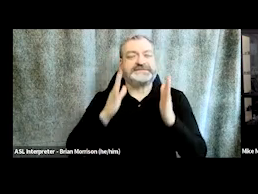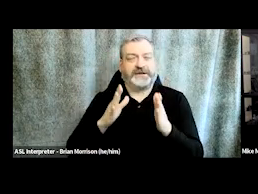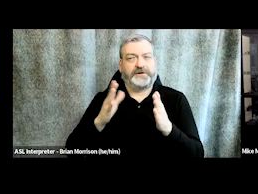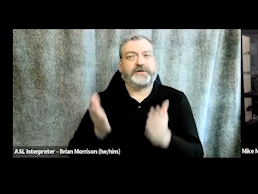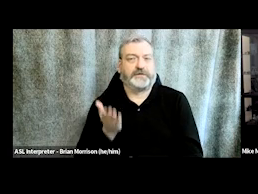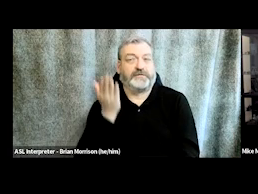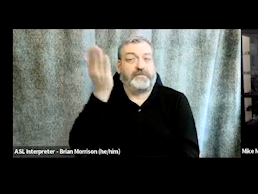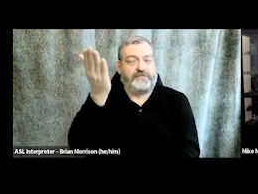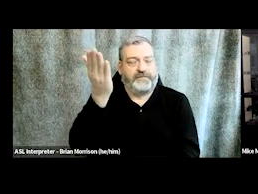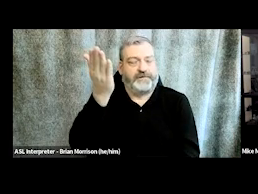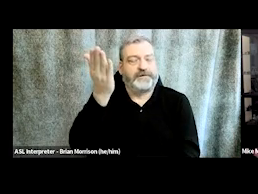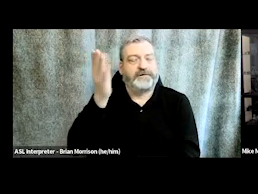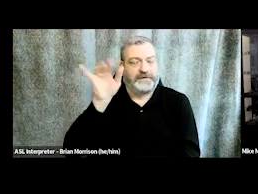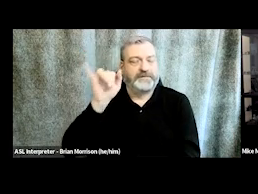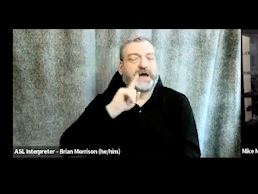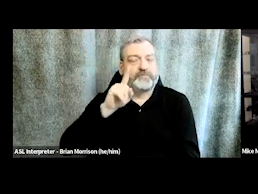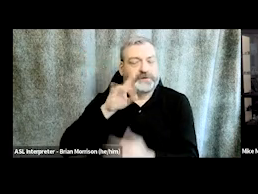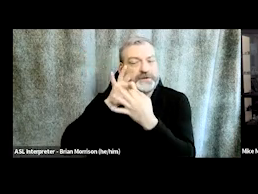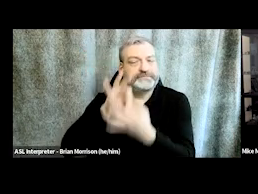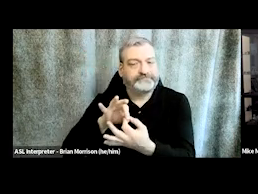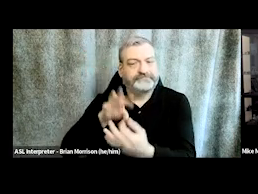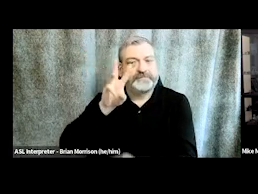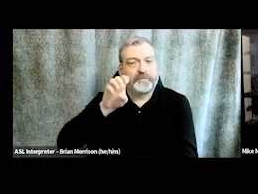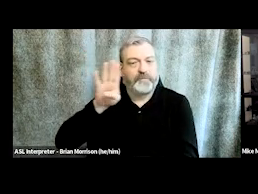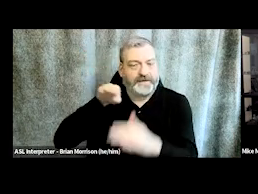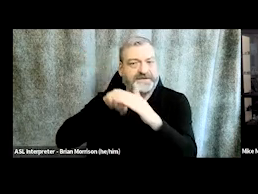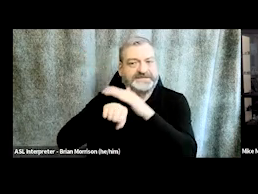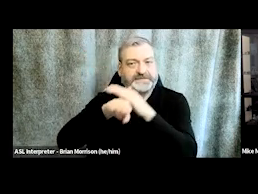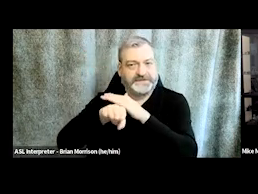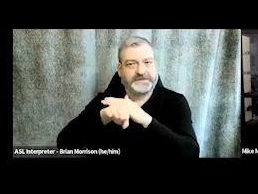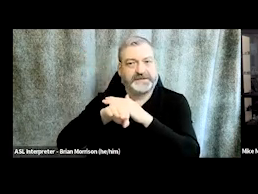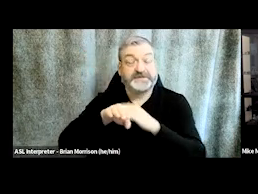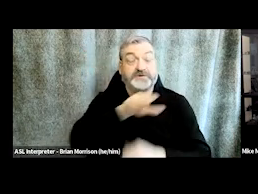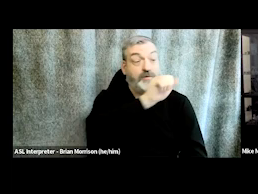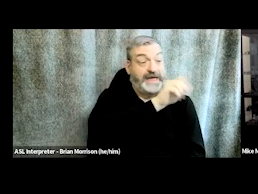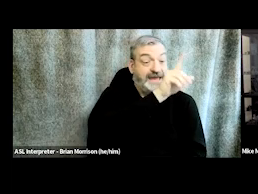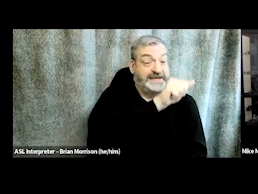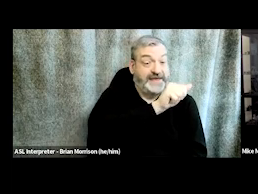accessibility that really helps close the gap for what the ADA does not do.